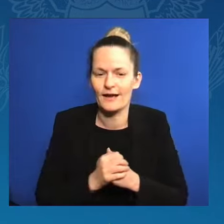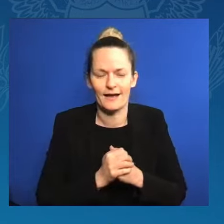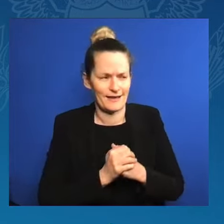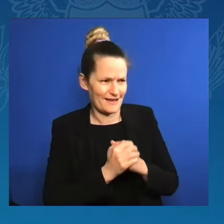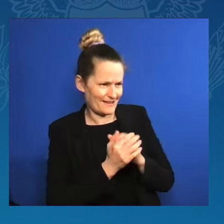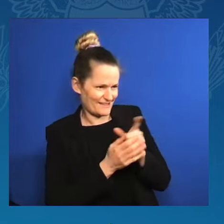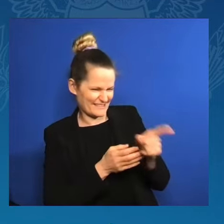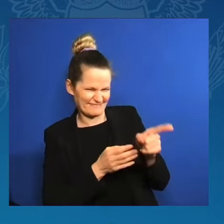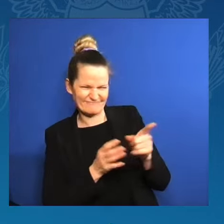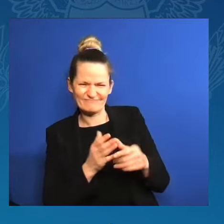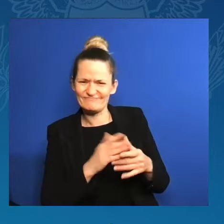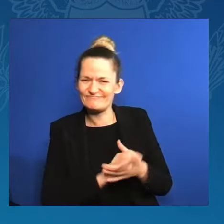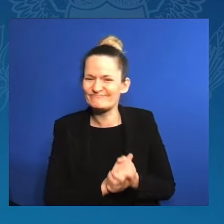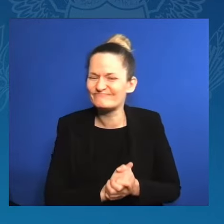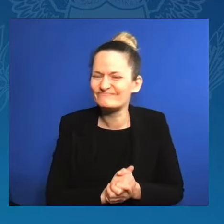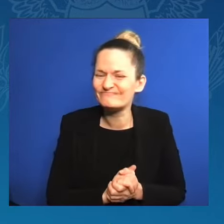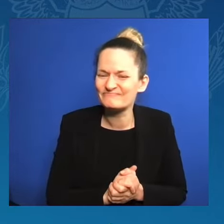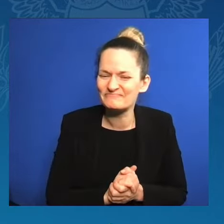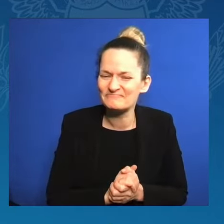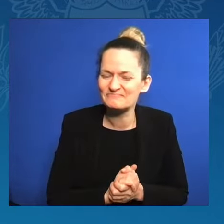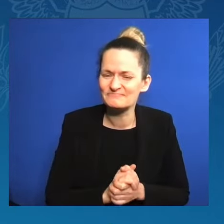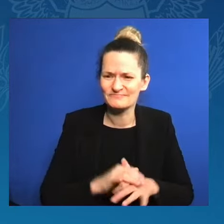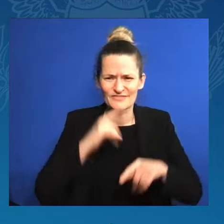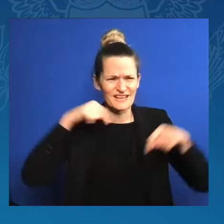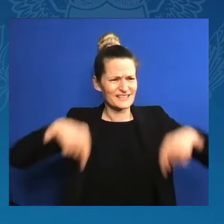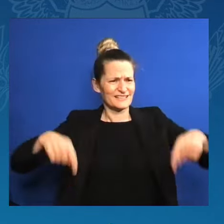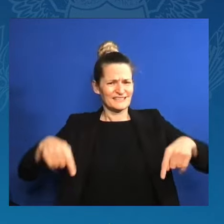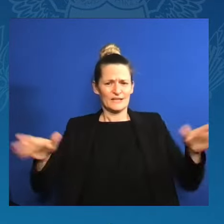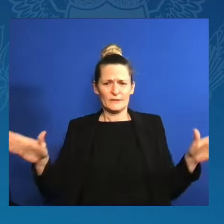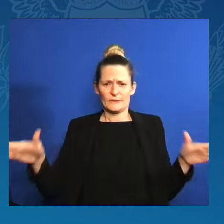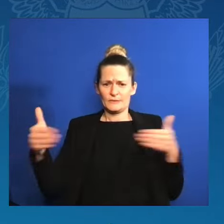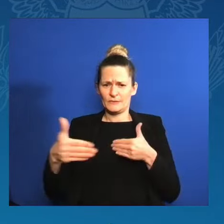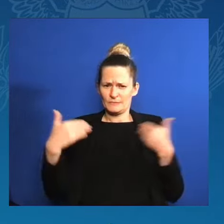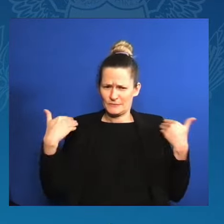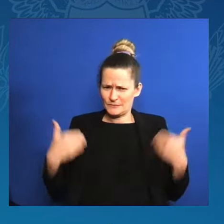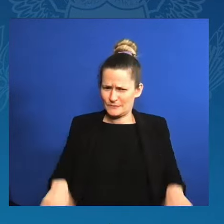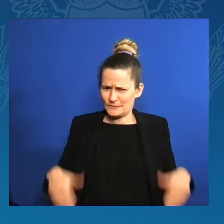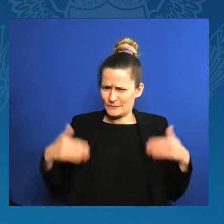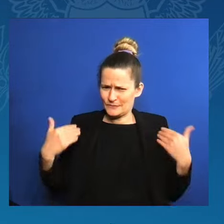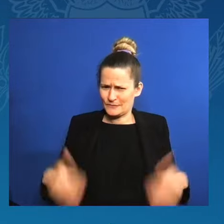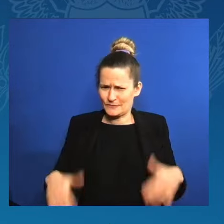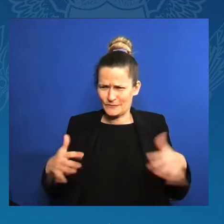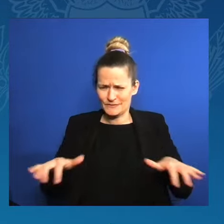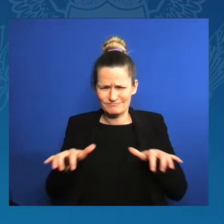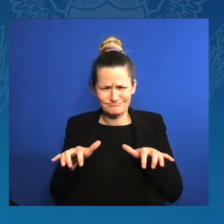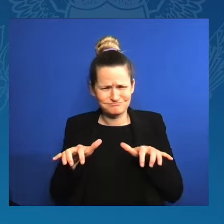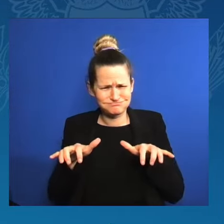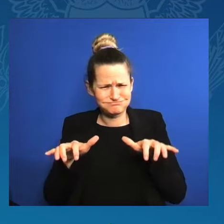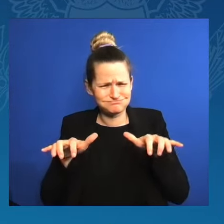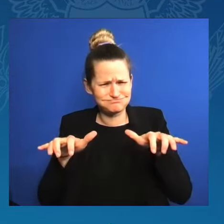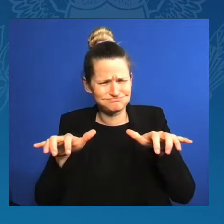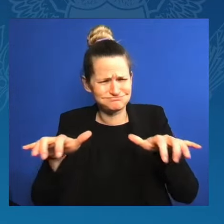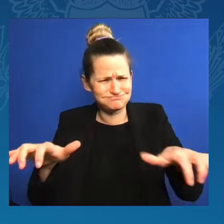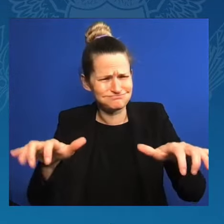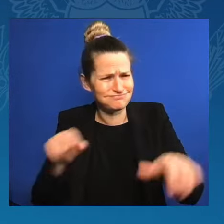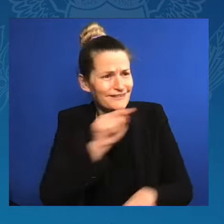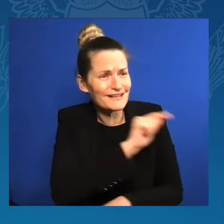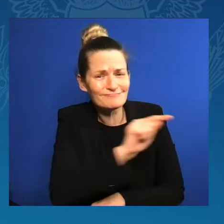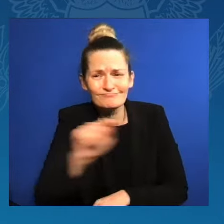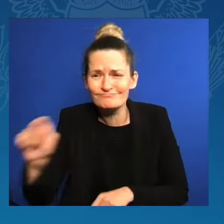This is a room full of leaders -- a room full of leaders. So, we gather here with knowledge